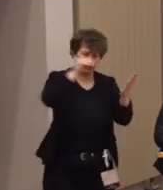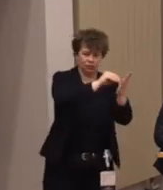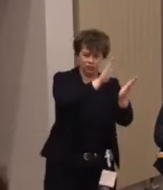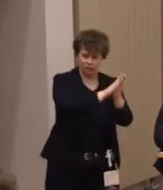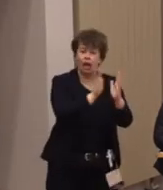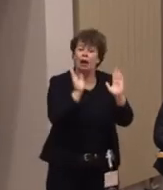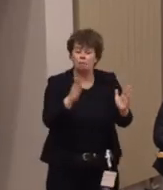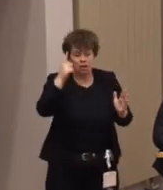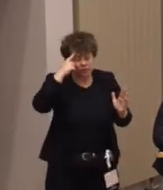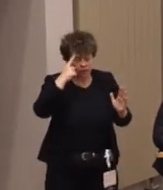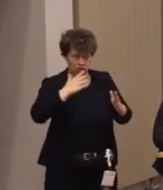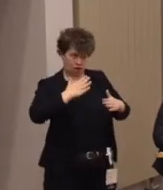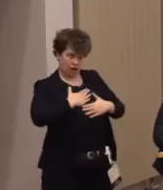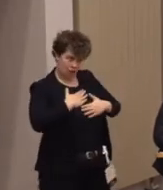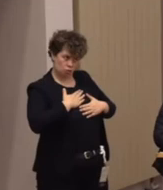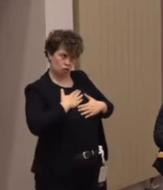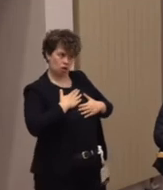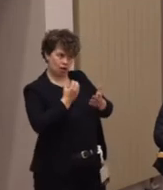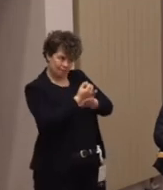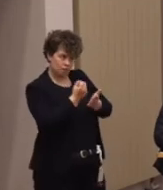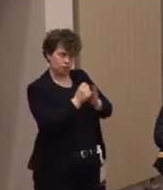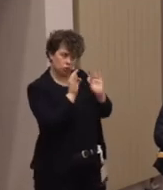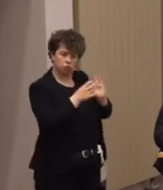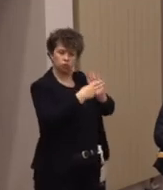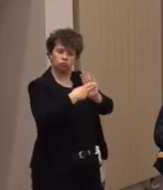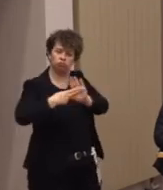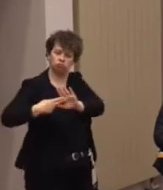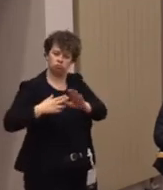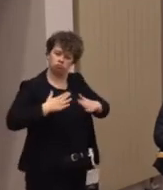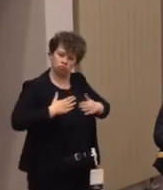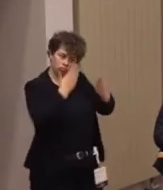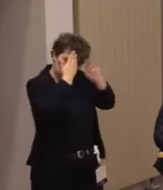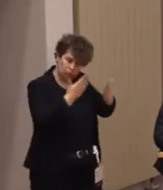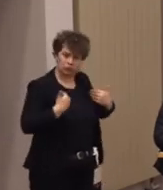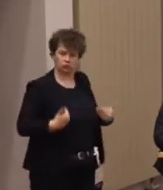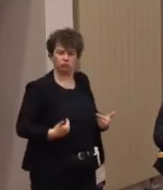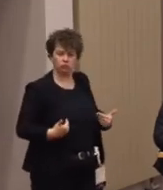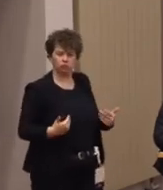Persons with disabilities have to be champions on their issues and they need to be on the